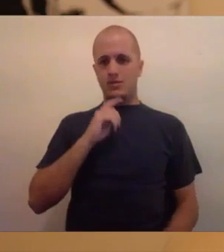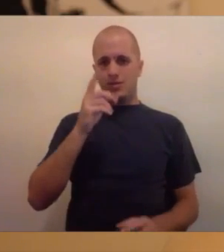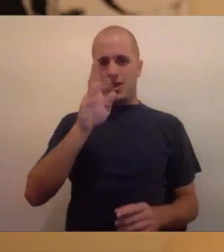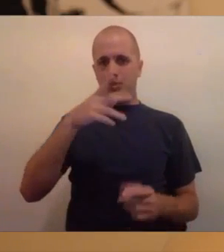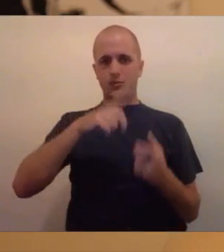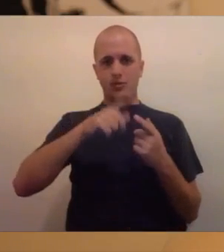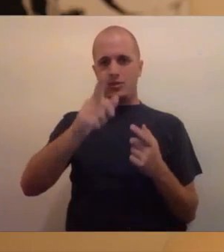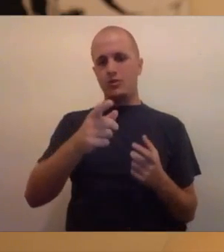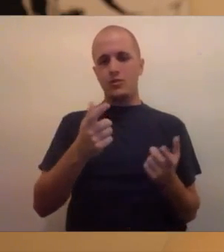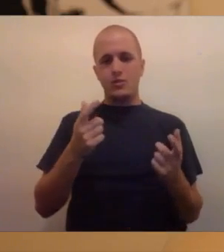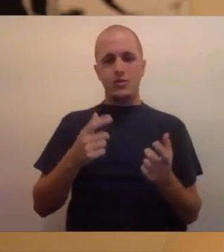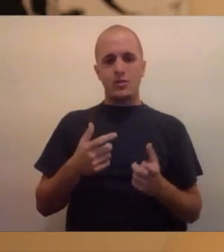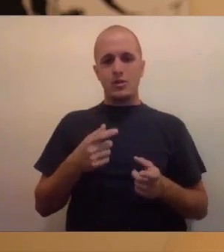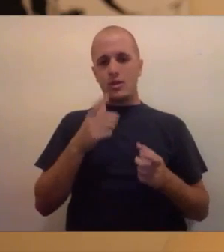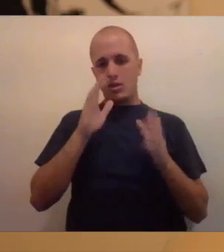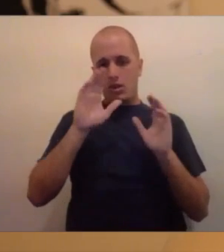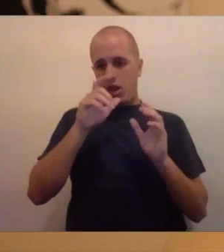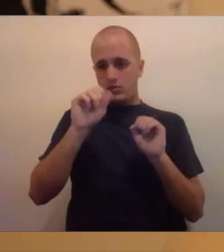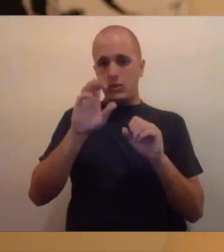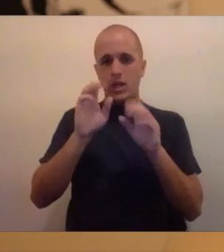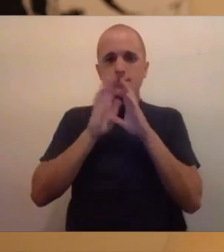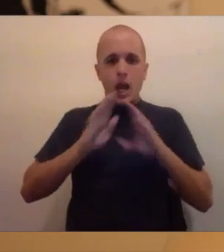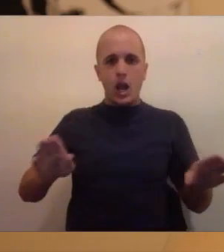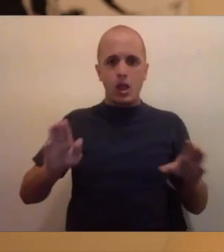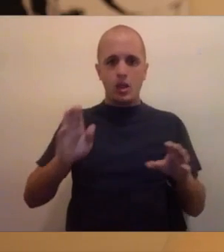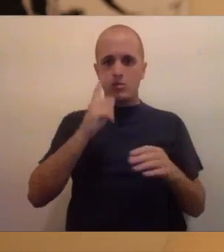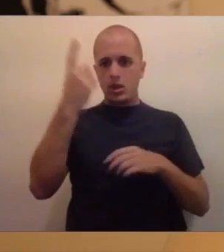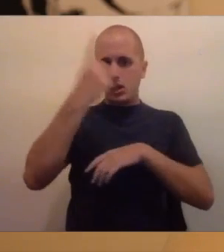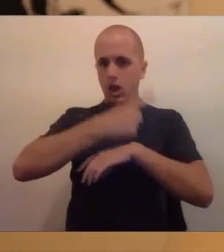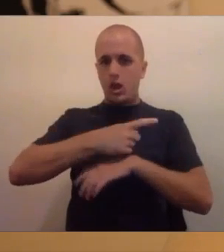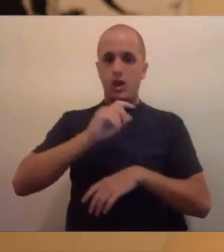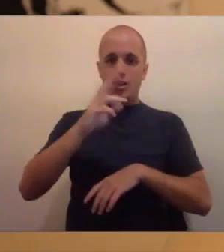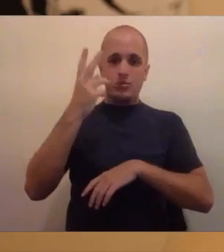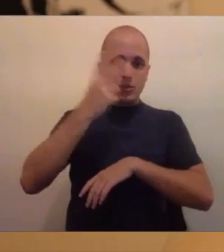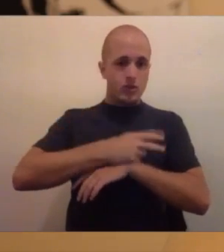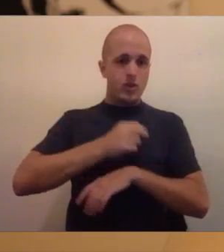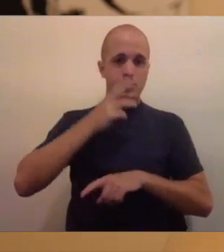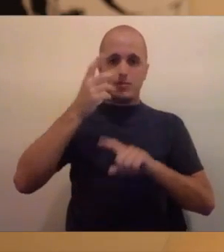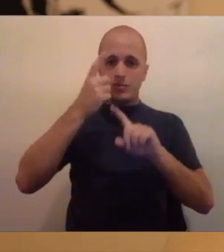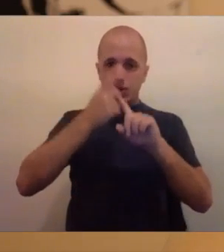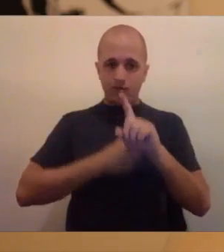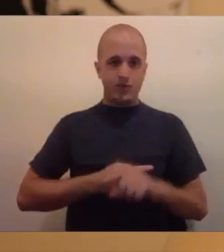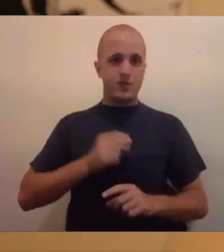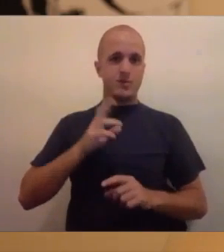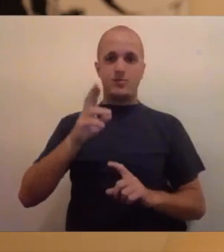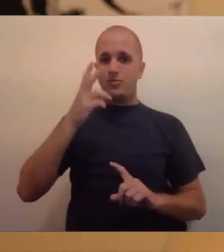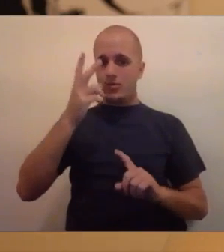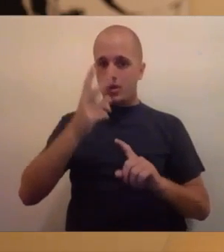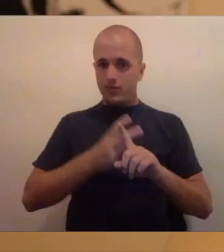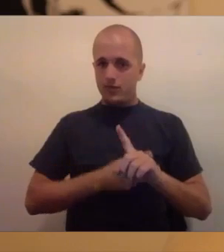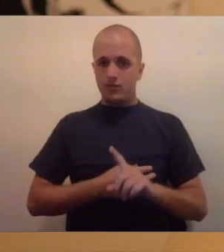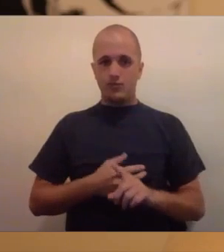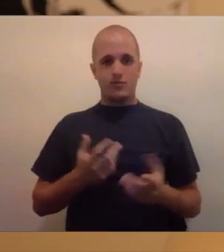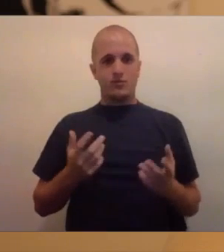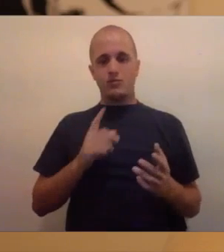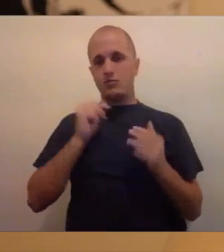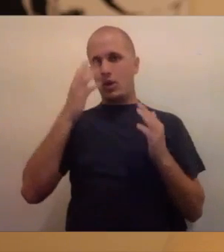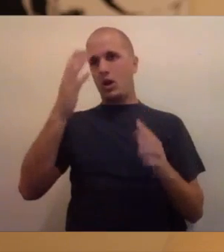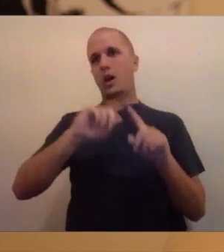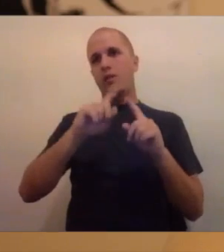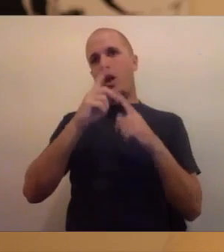It's not too much. Or, you can do, you can be in silence for one day, two day, one month,